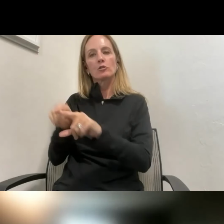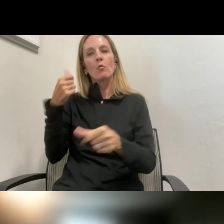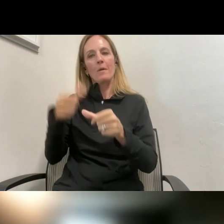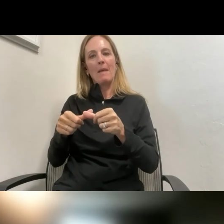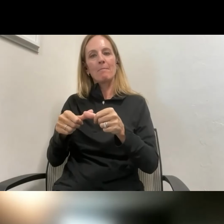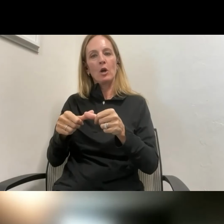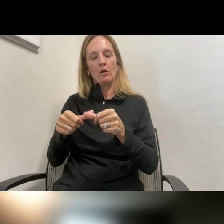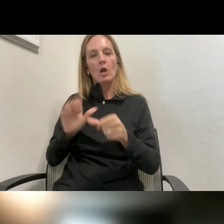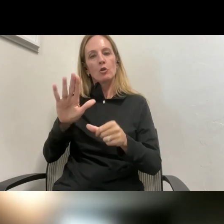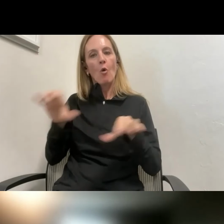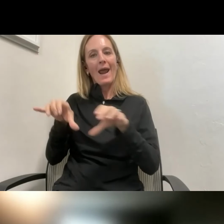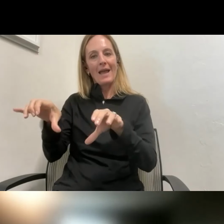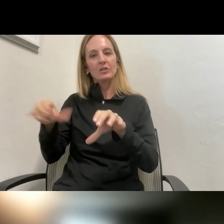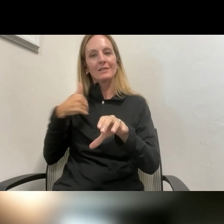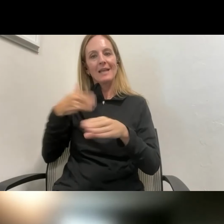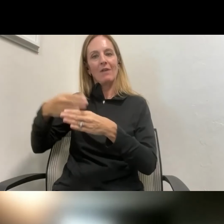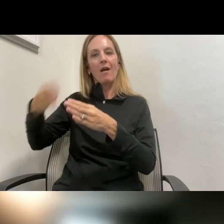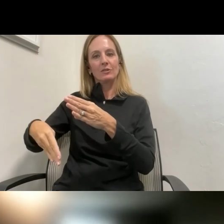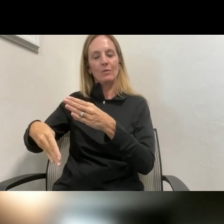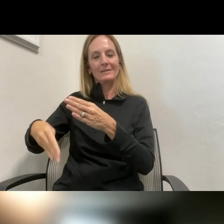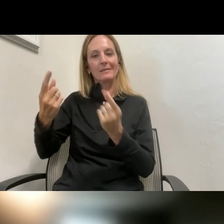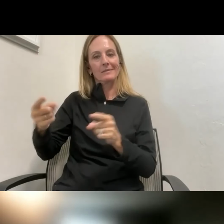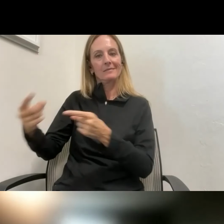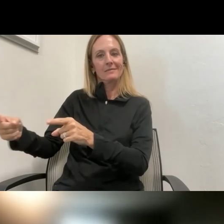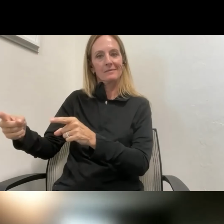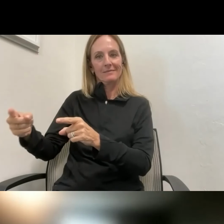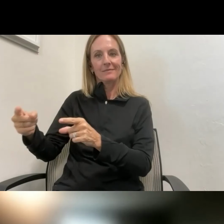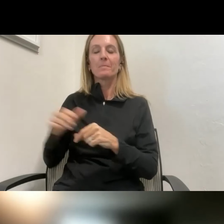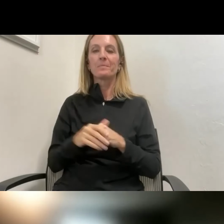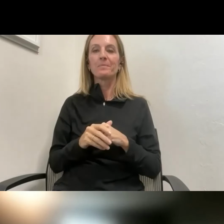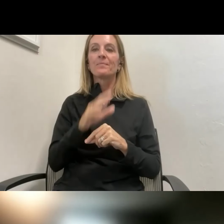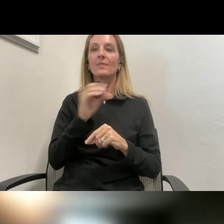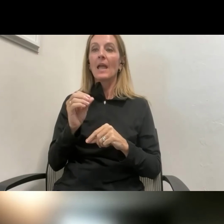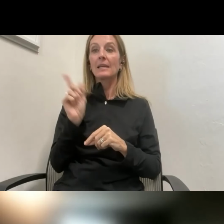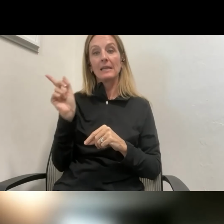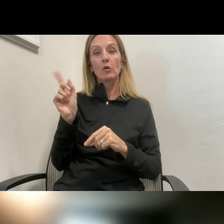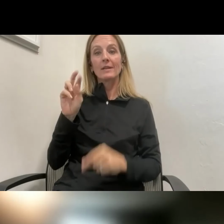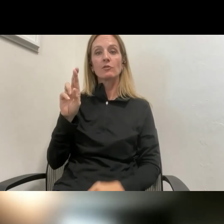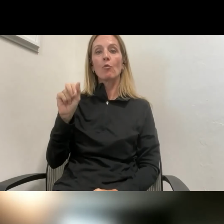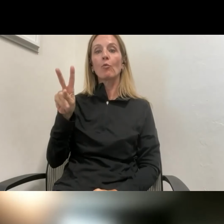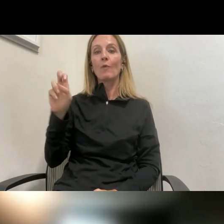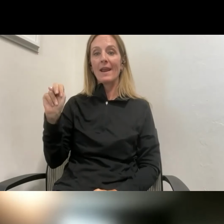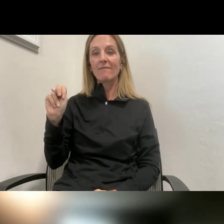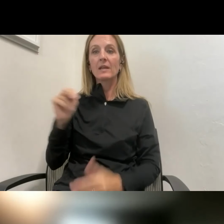figures that show up are raven - we get here in Gitxsan territory. Coyote down in the interior.